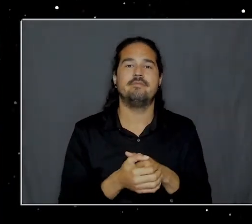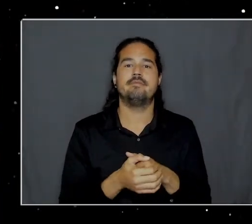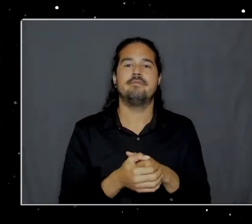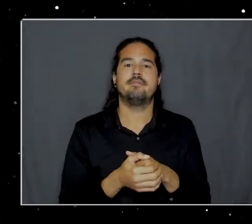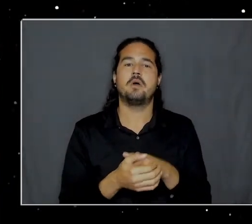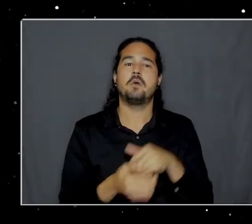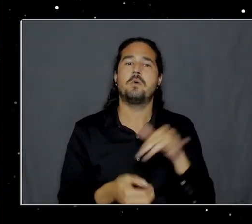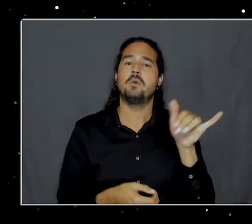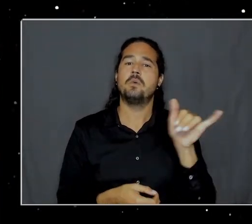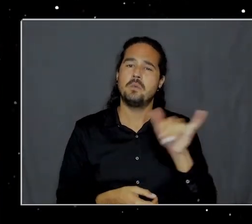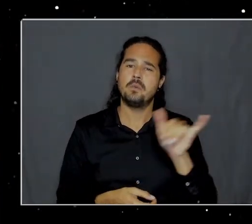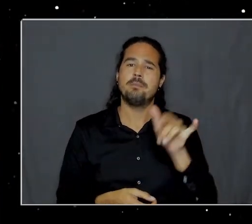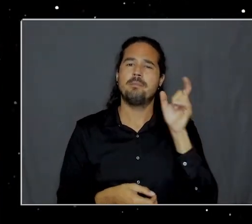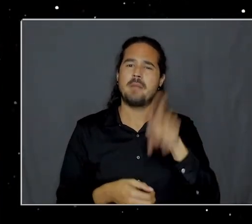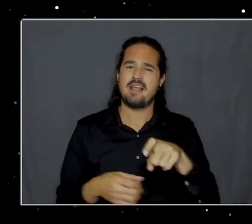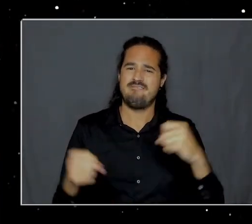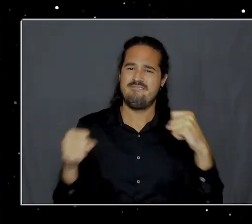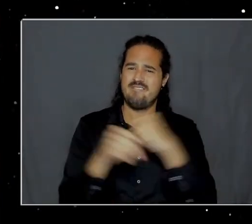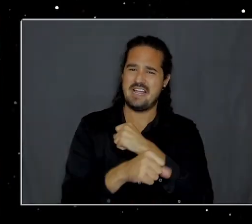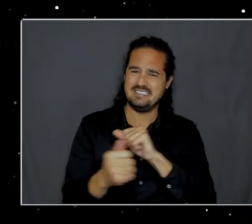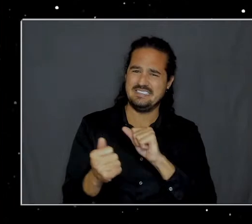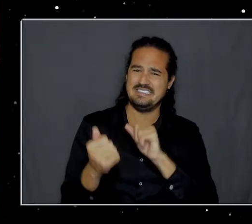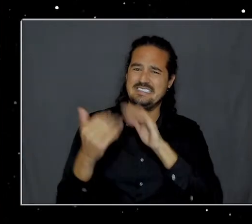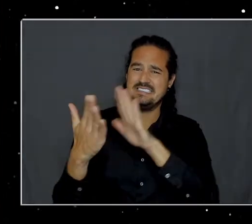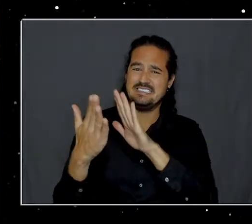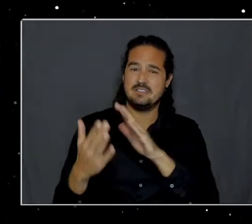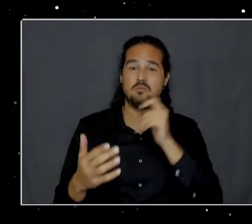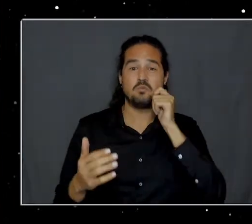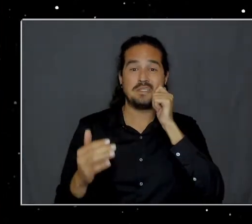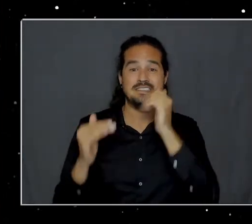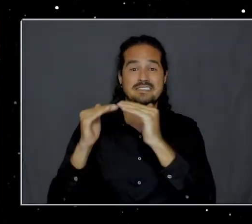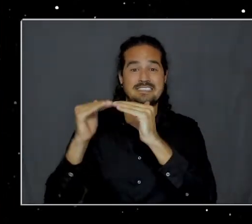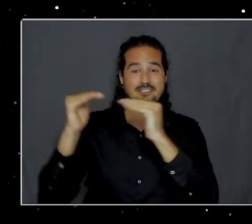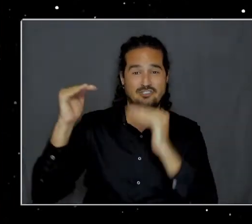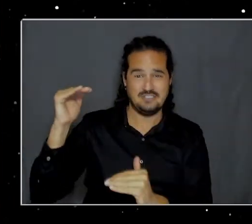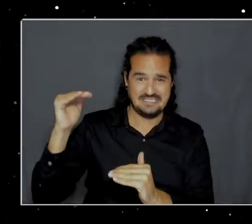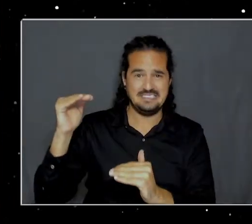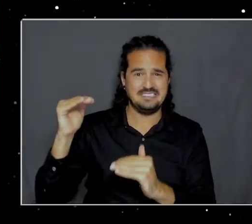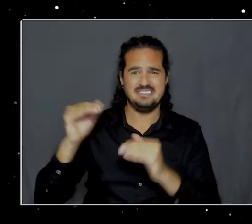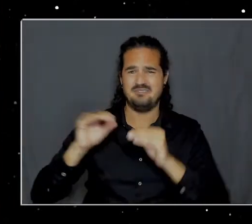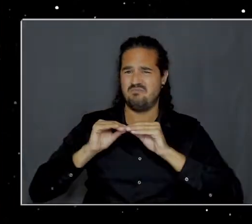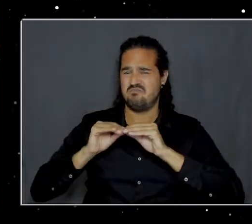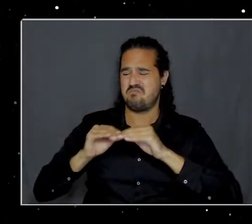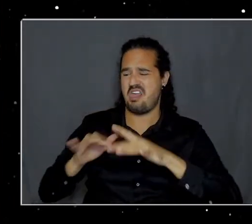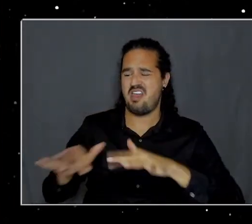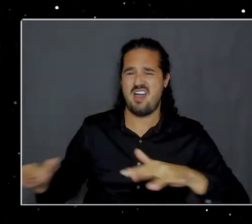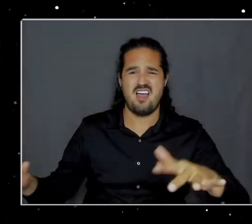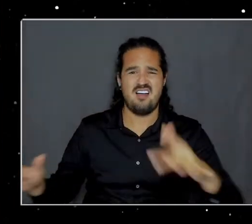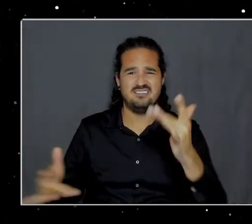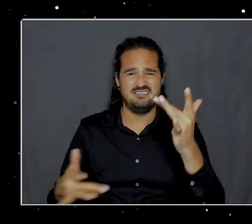COMBAT THE RACIAL INJUSTICE THAT PLAGUES OUR CRIMINAL JUSTICE